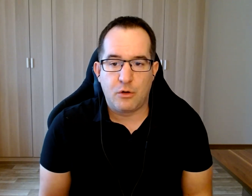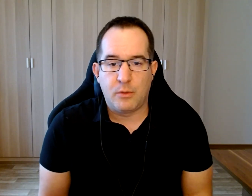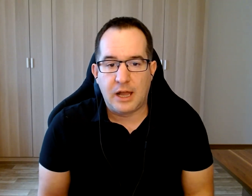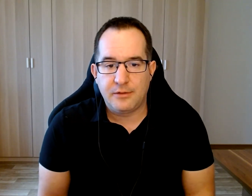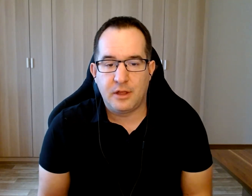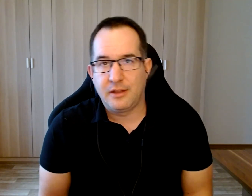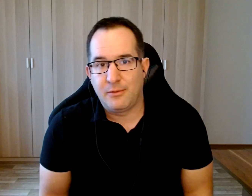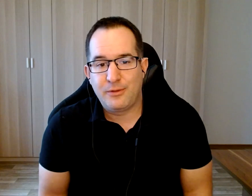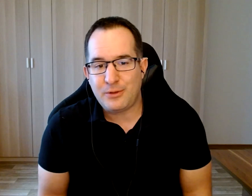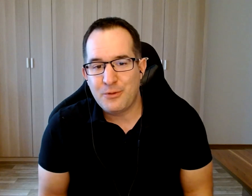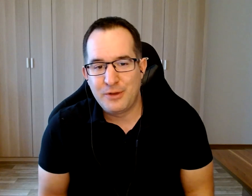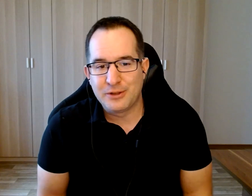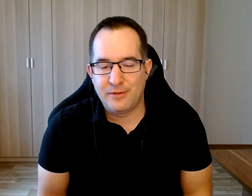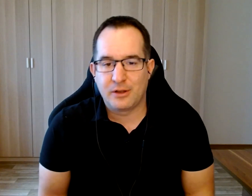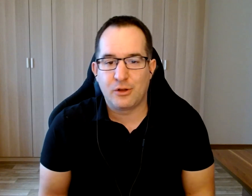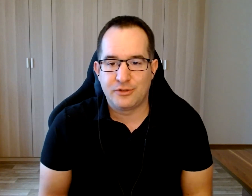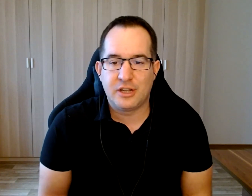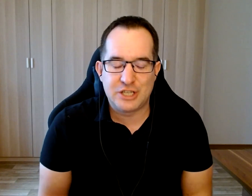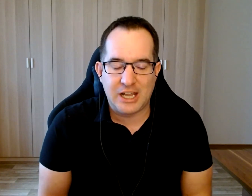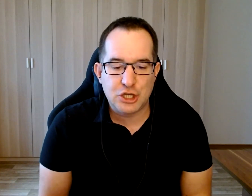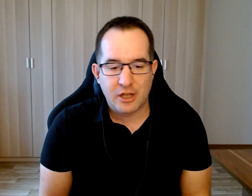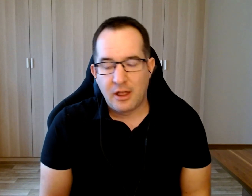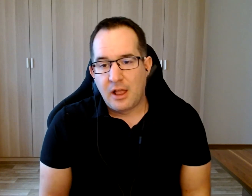normal lives that we don't even consider a challenge.